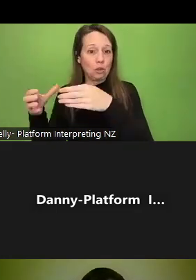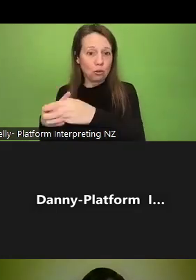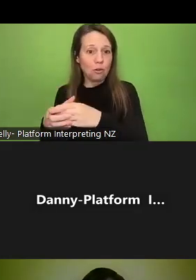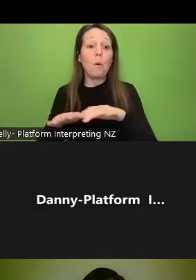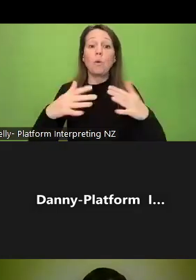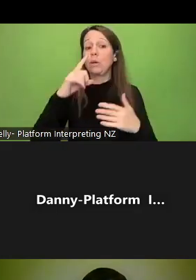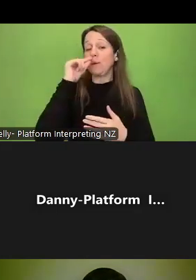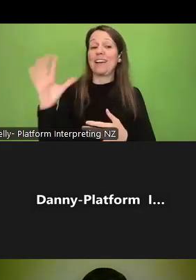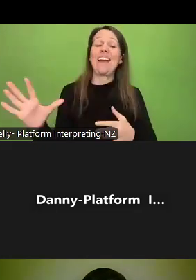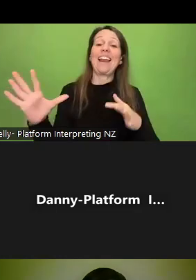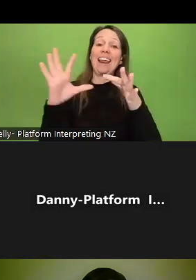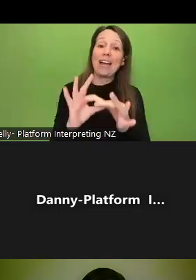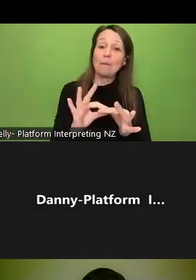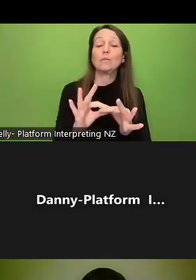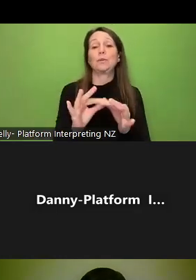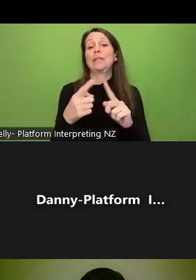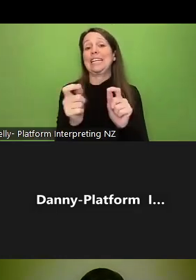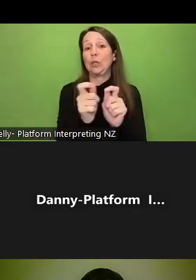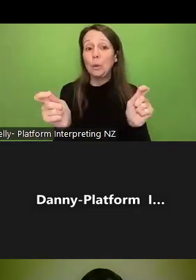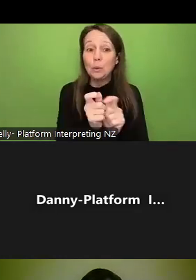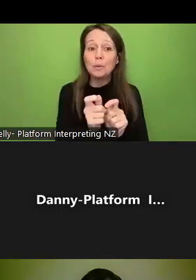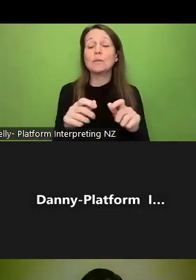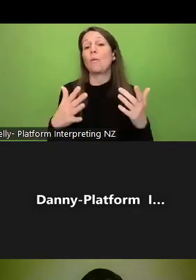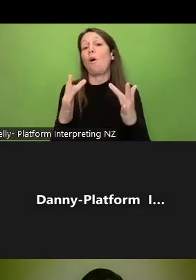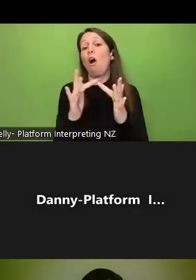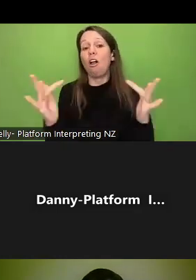so we will have ongoing ways for you to continue, so alongside